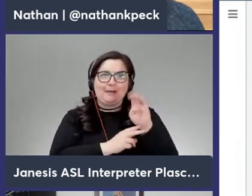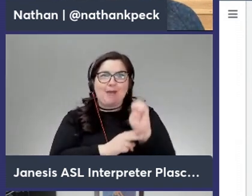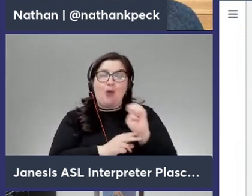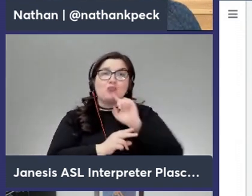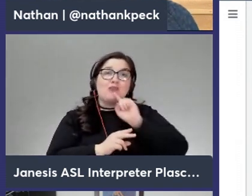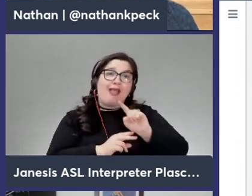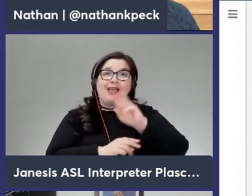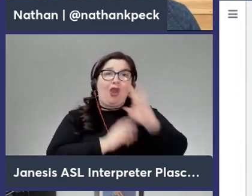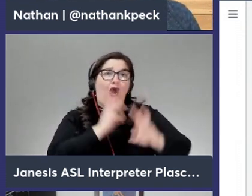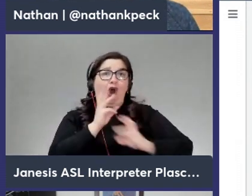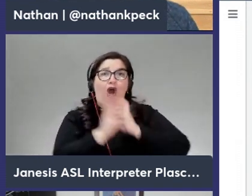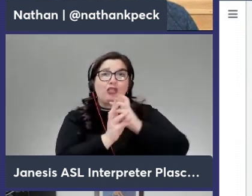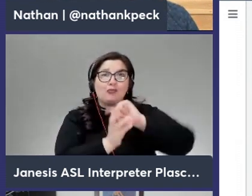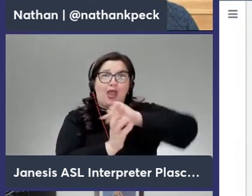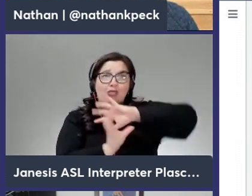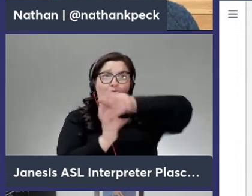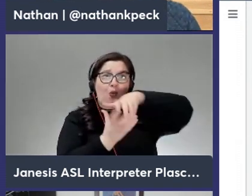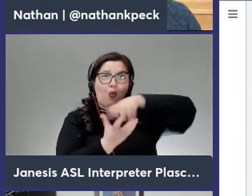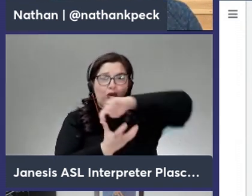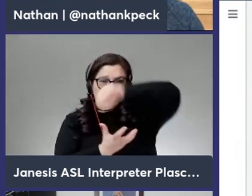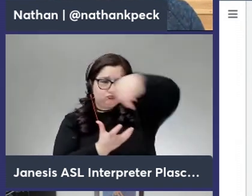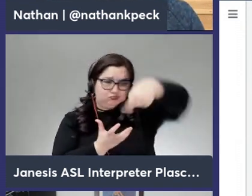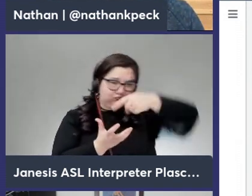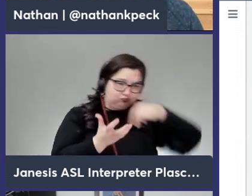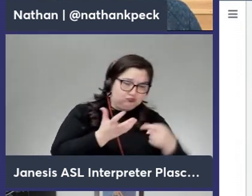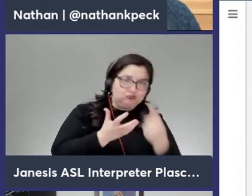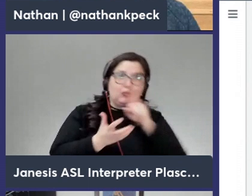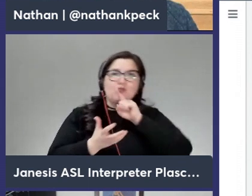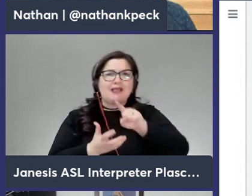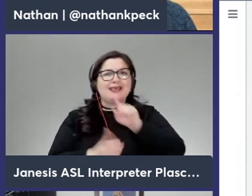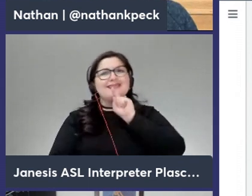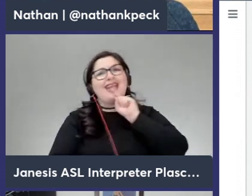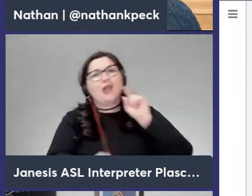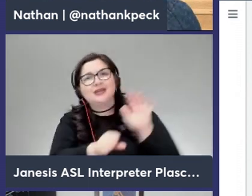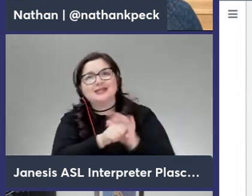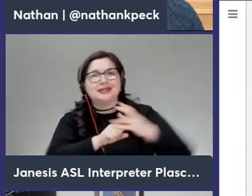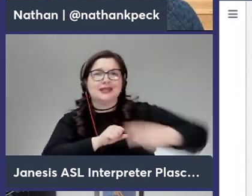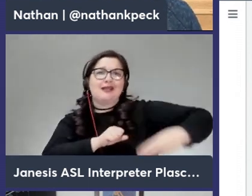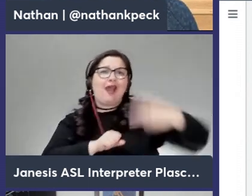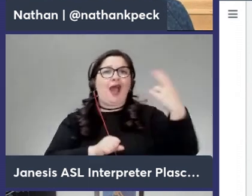guaranteed high reliability, high performance internet routes,